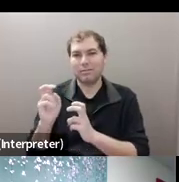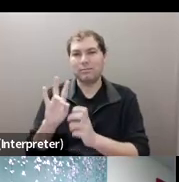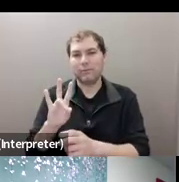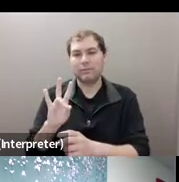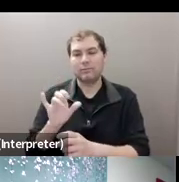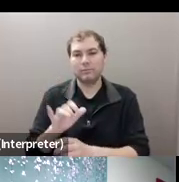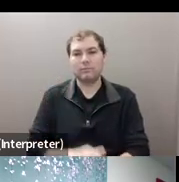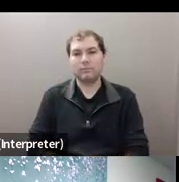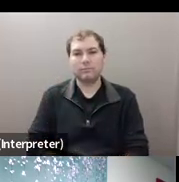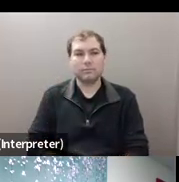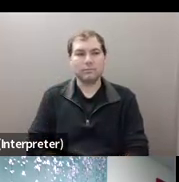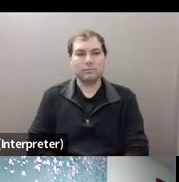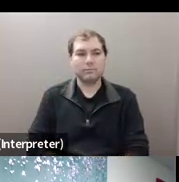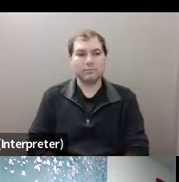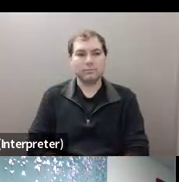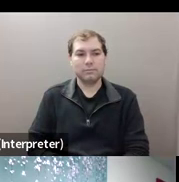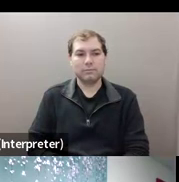17036717673: advocacy is